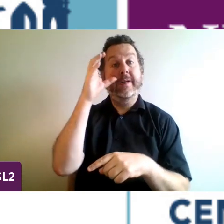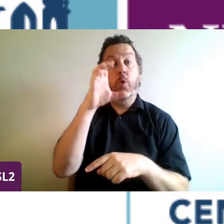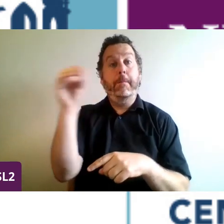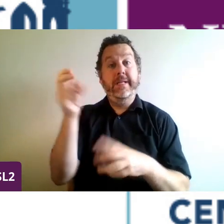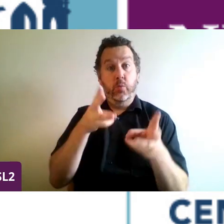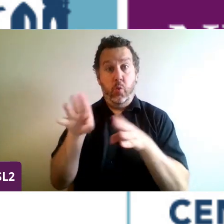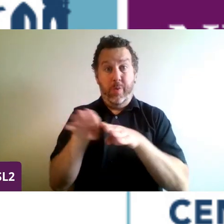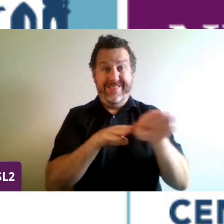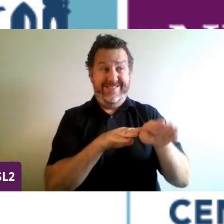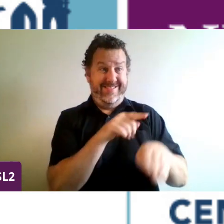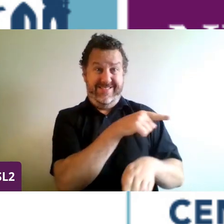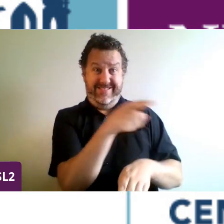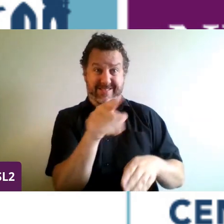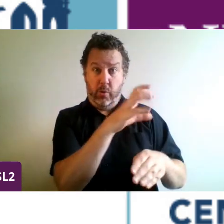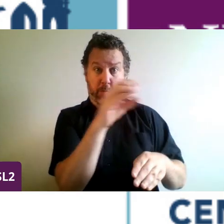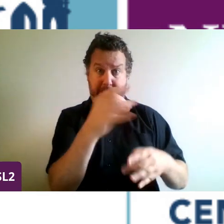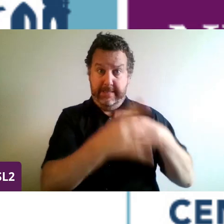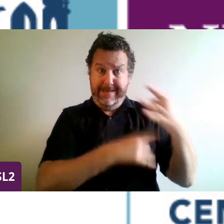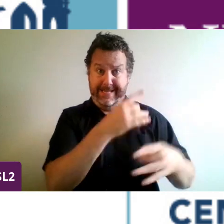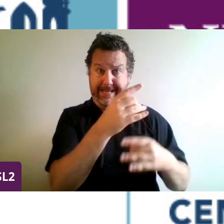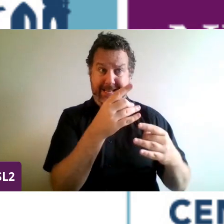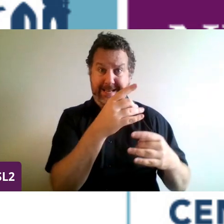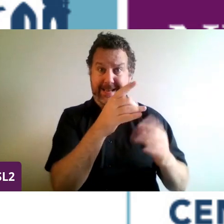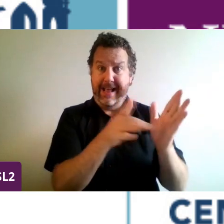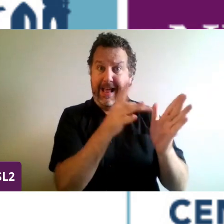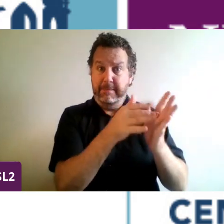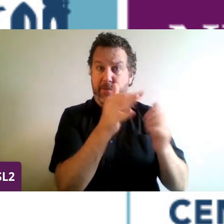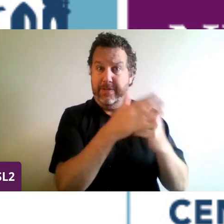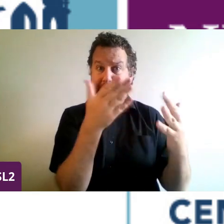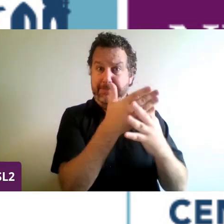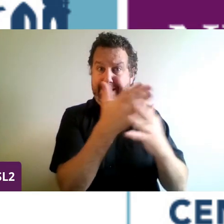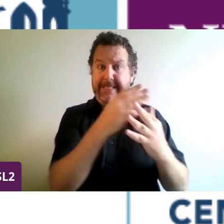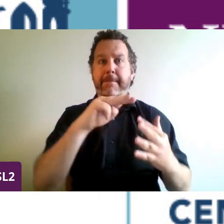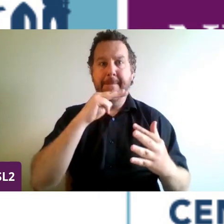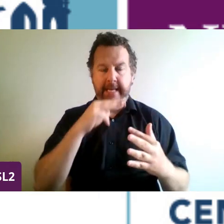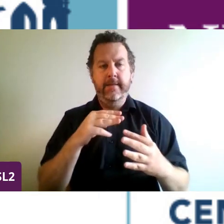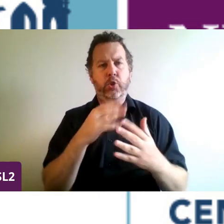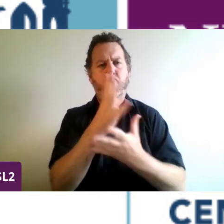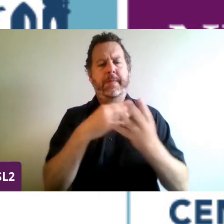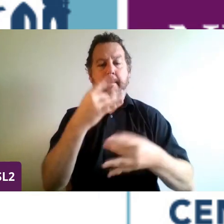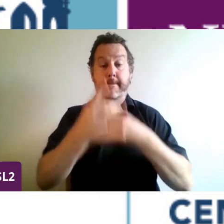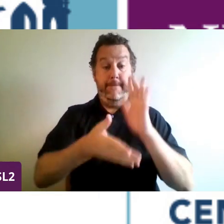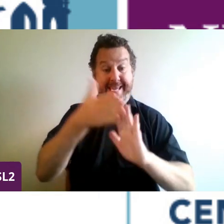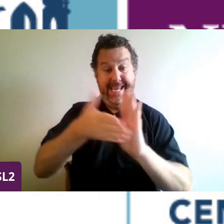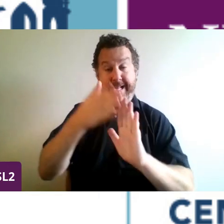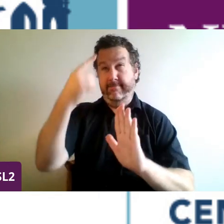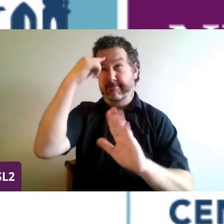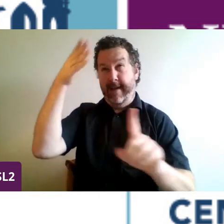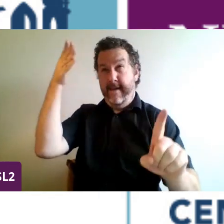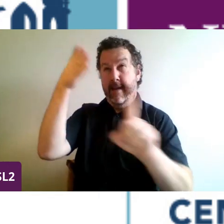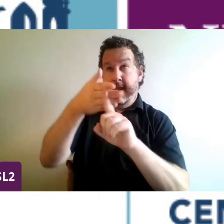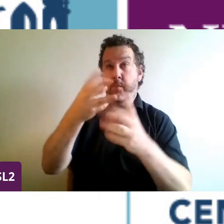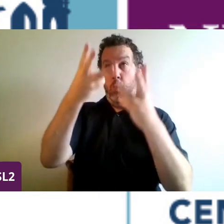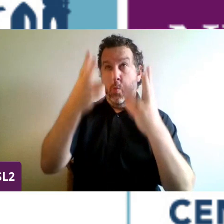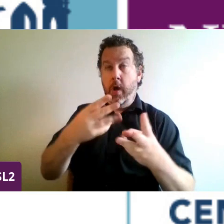to be accessible. In 2019, as I mentioned, active view partnered with Lions Gate films